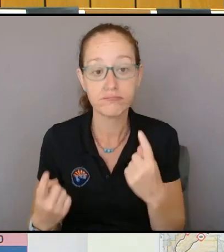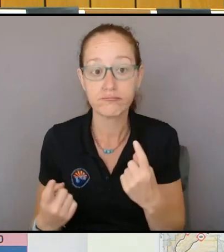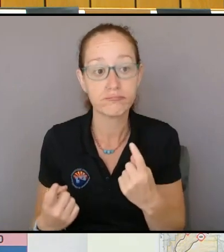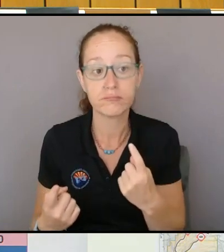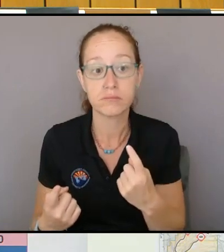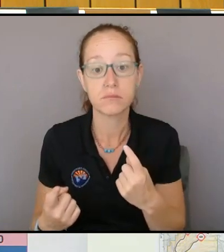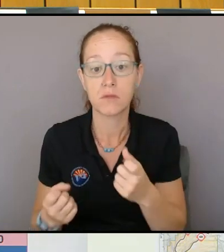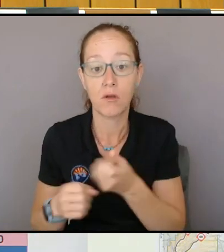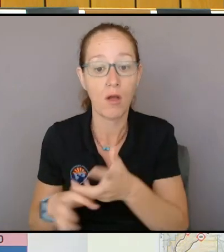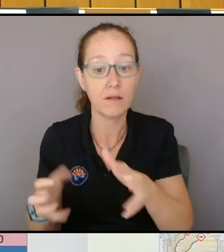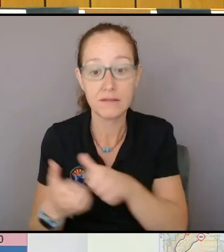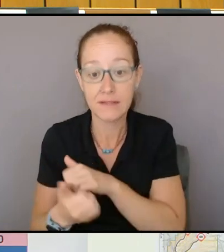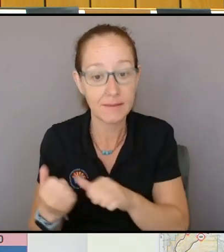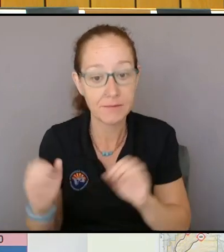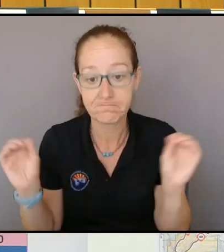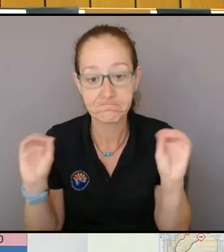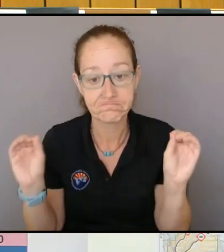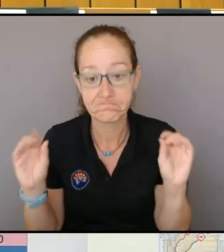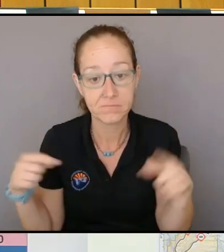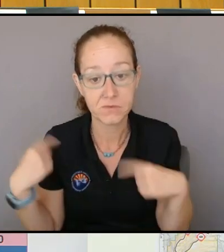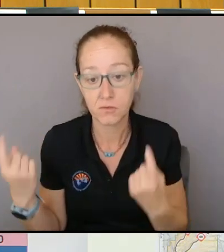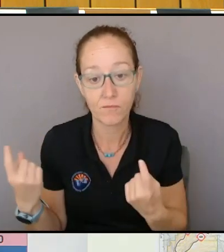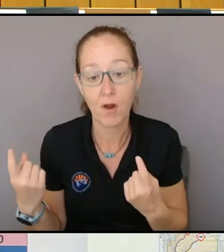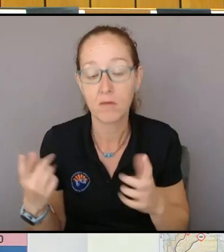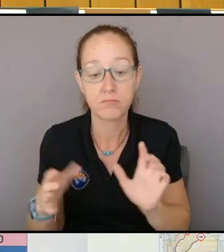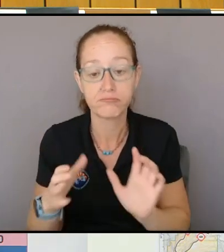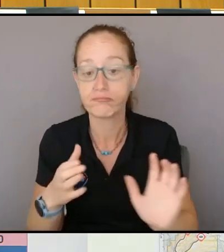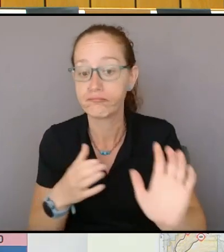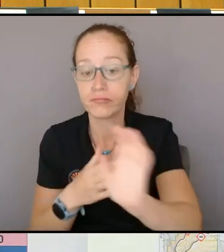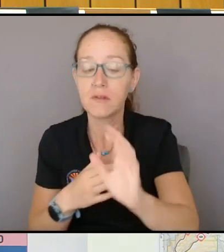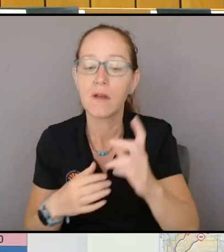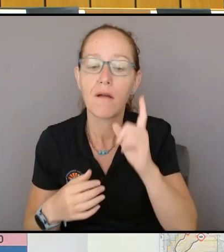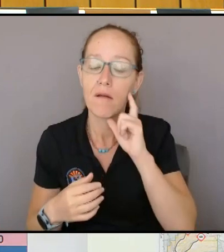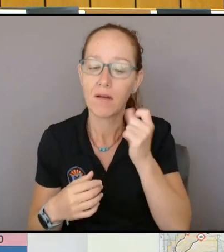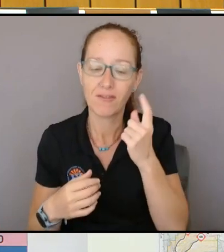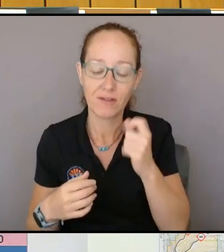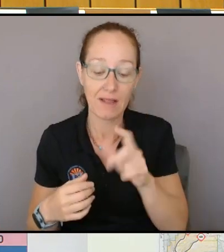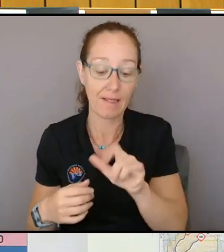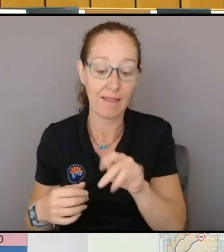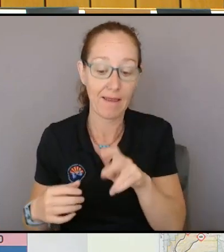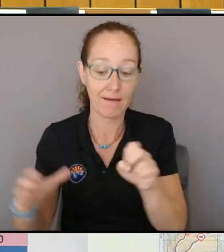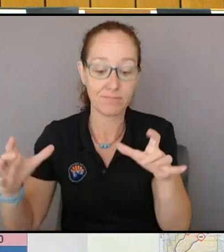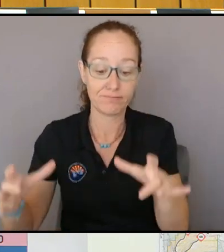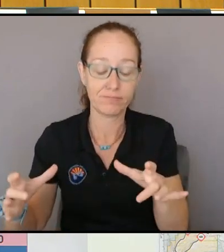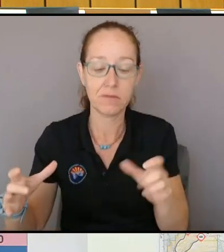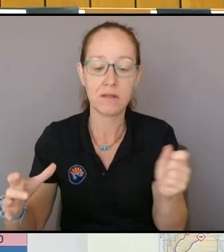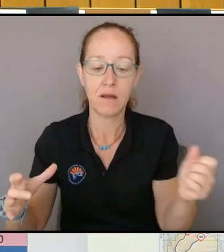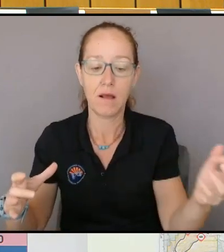fires continue to move around the lake and as you know, it's marshy on one side. So, it's just kind of moving around that